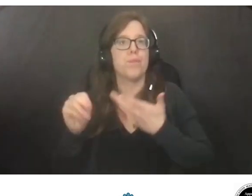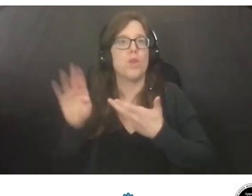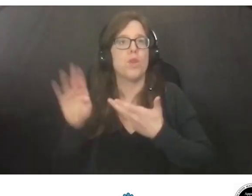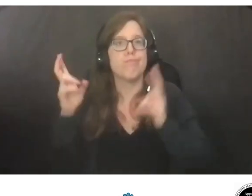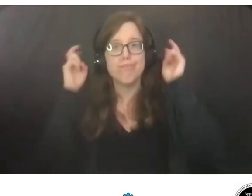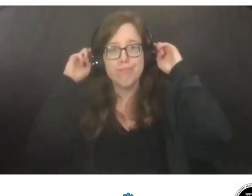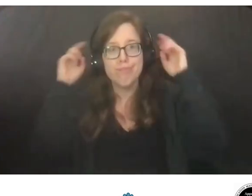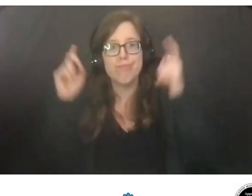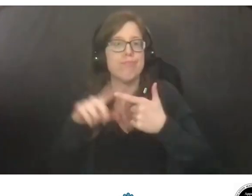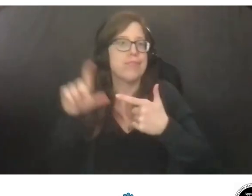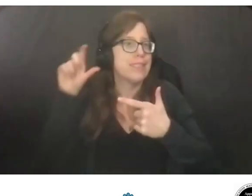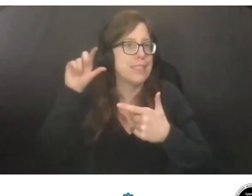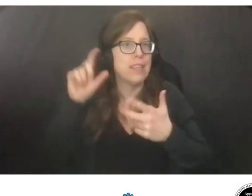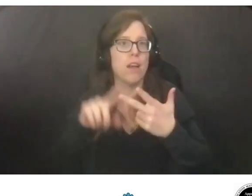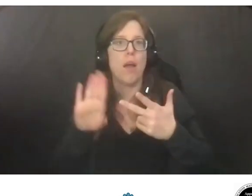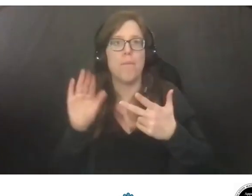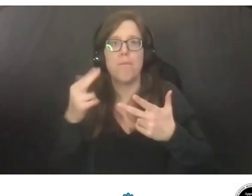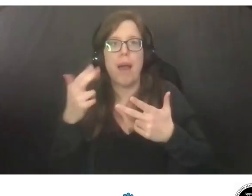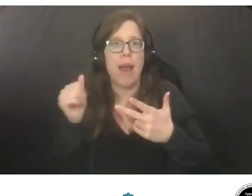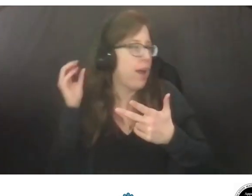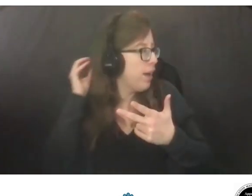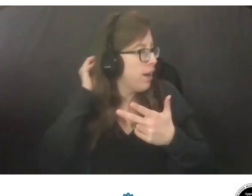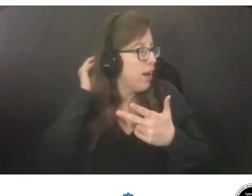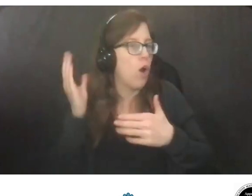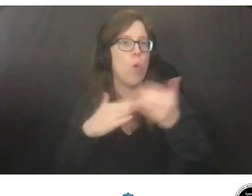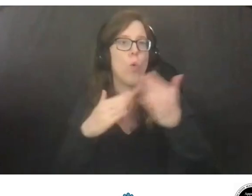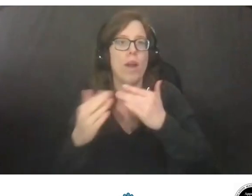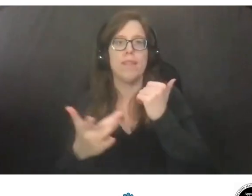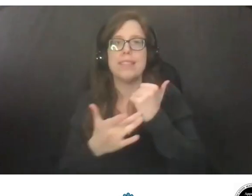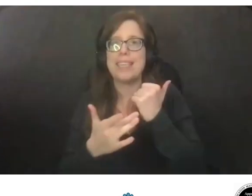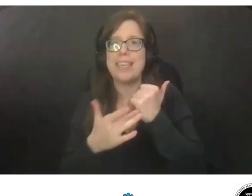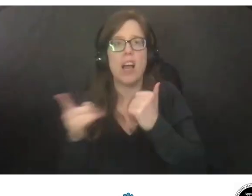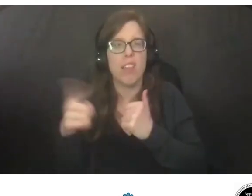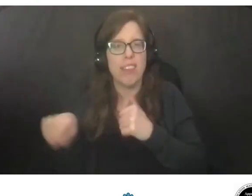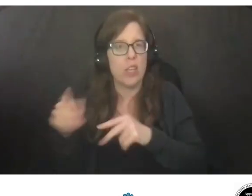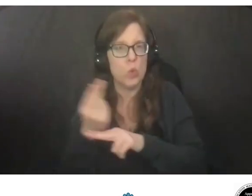cochlear implants, or hearing aids or Baha, or whatever assistive listening device they're using,